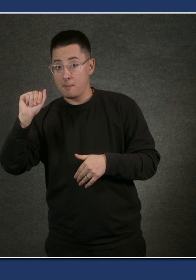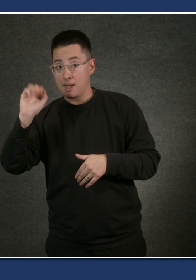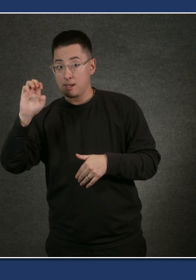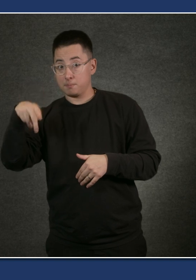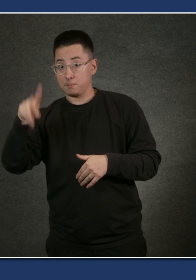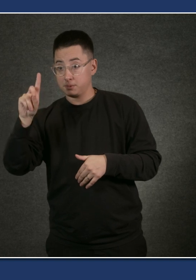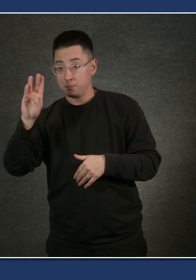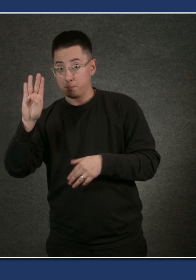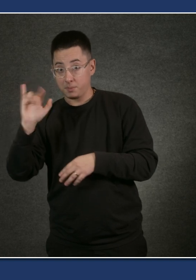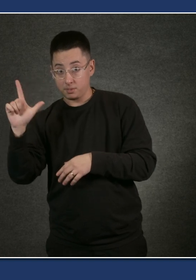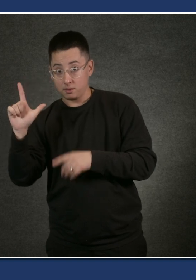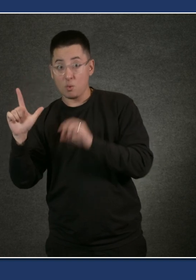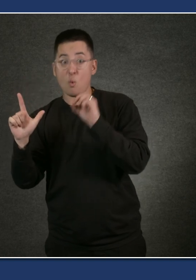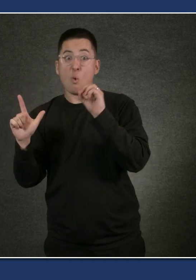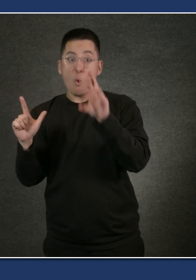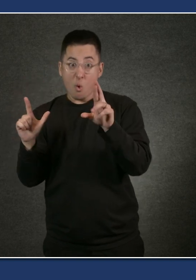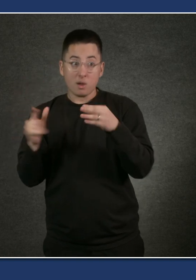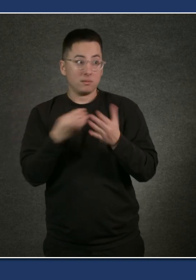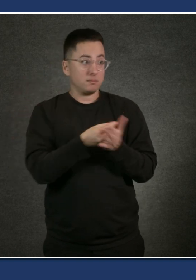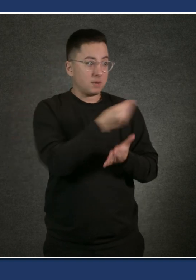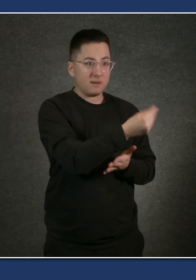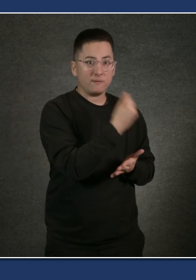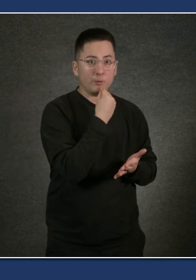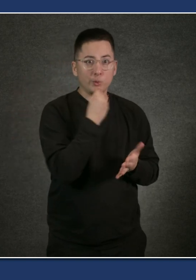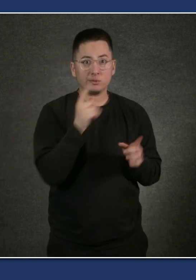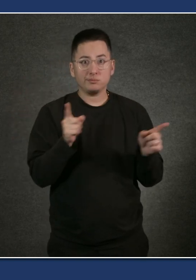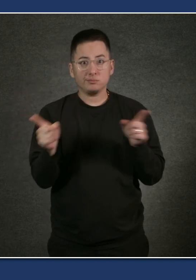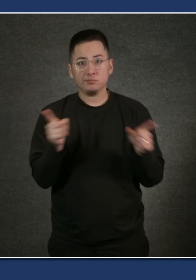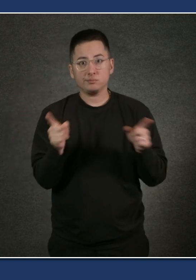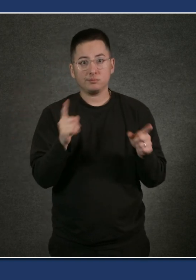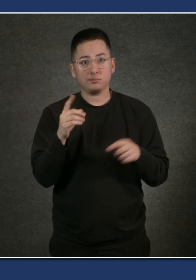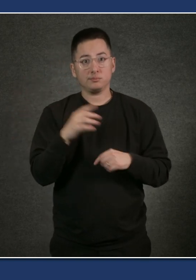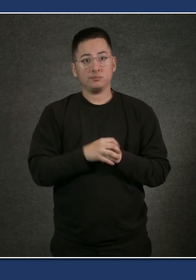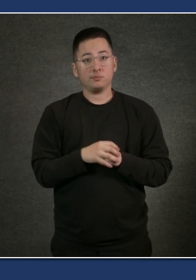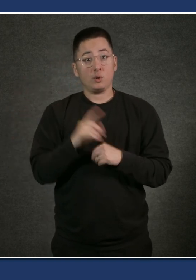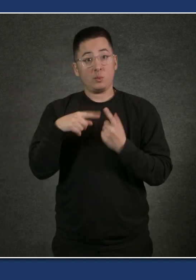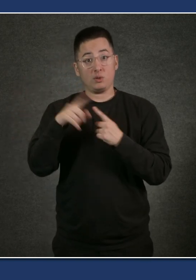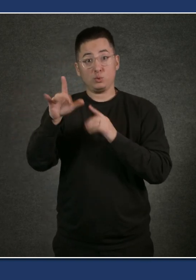I have friends in the disability community that have had no safety net, who have been forced